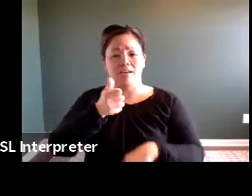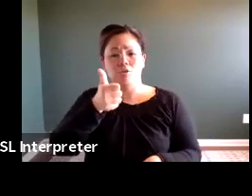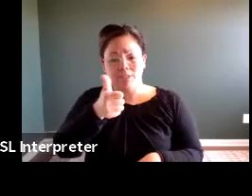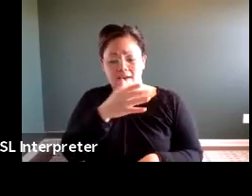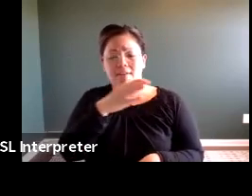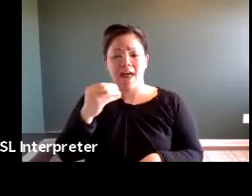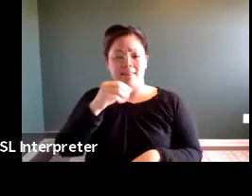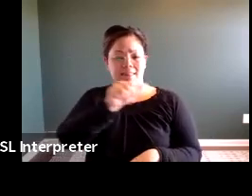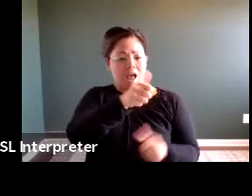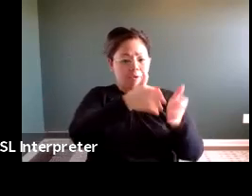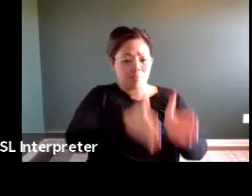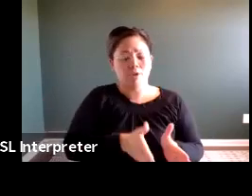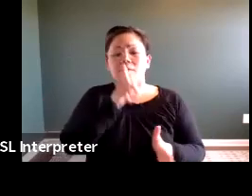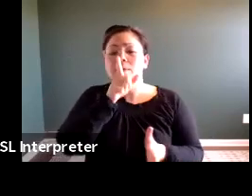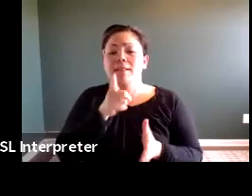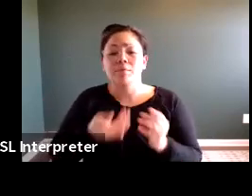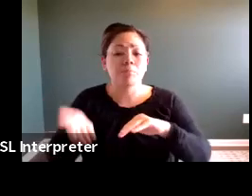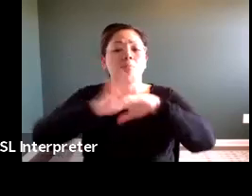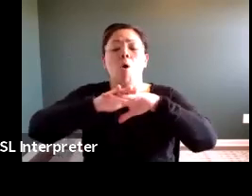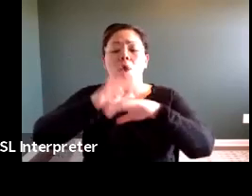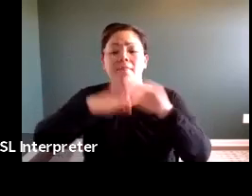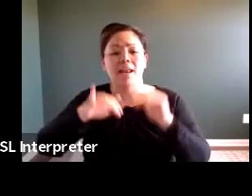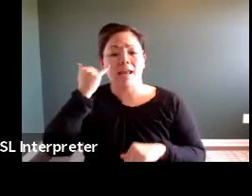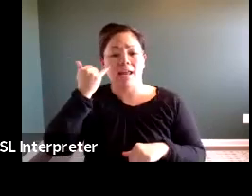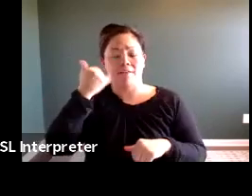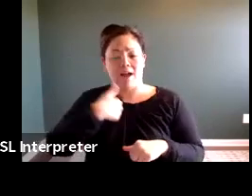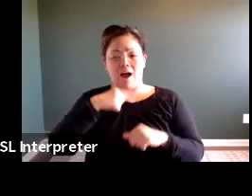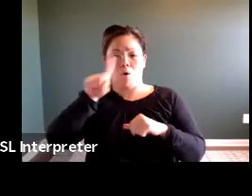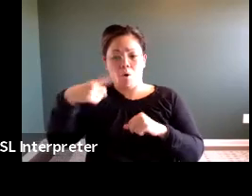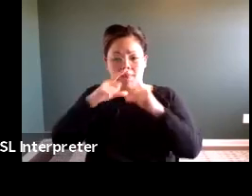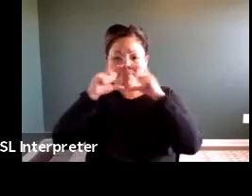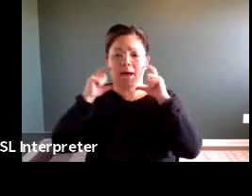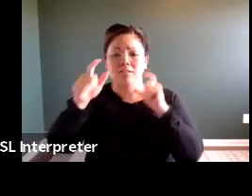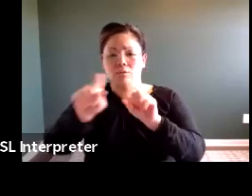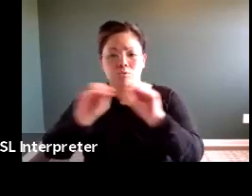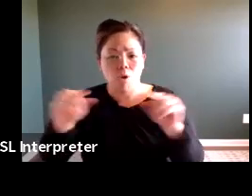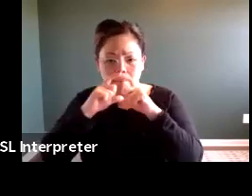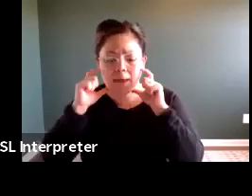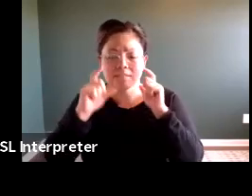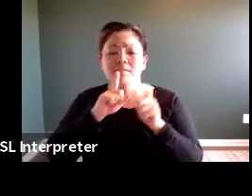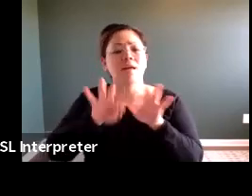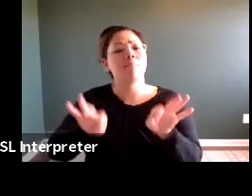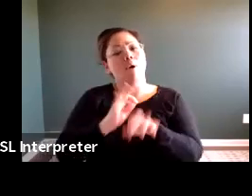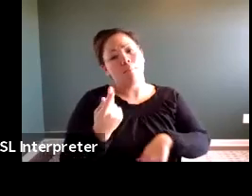and the other person even more than just had you worn the mask yourself. I also wanna refer you to this website.